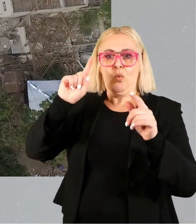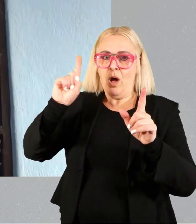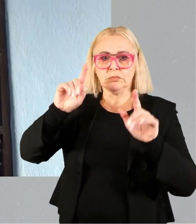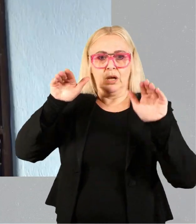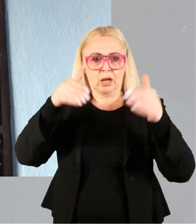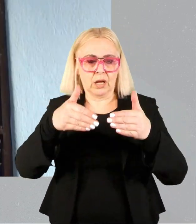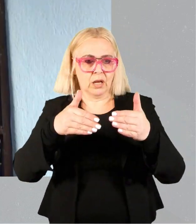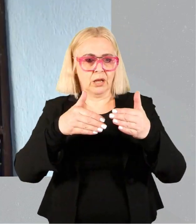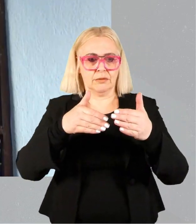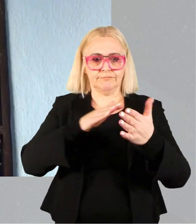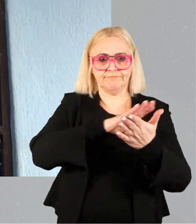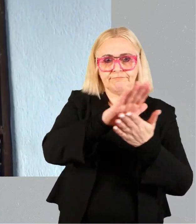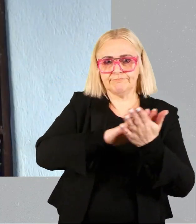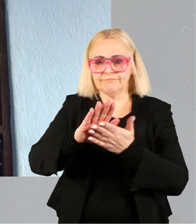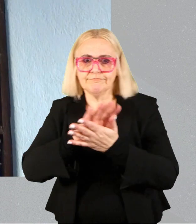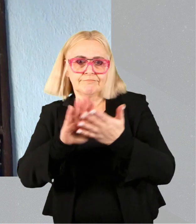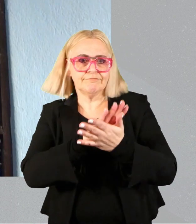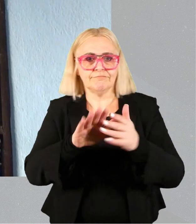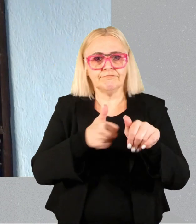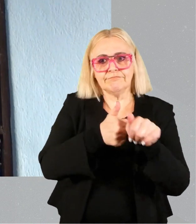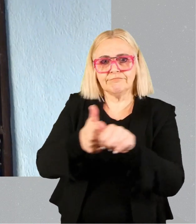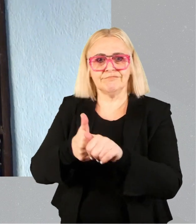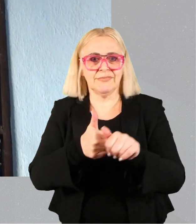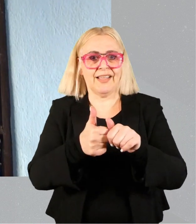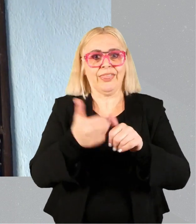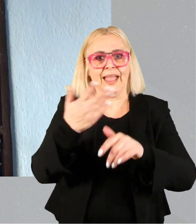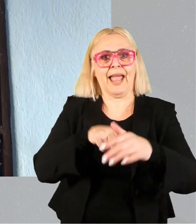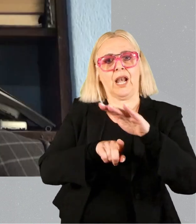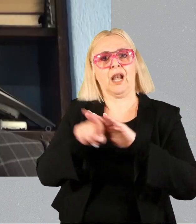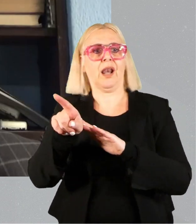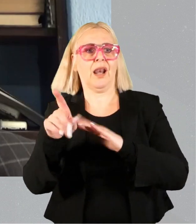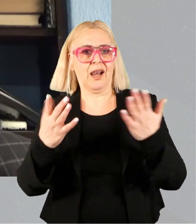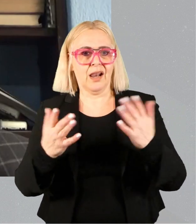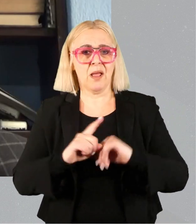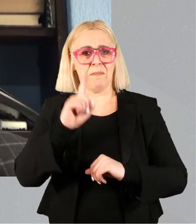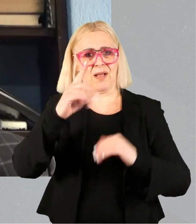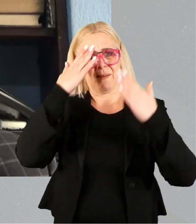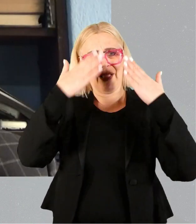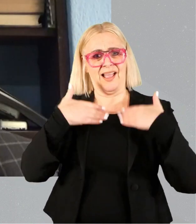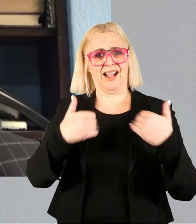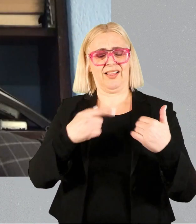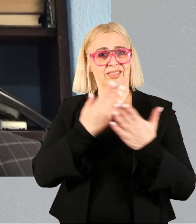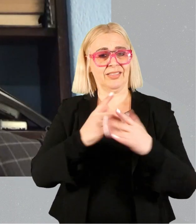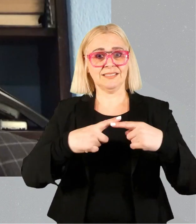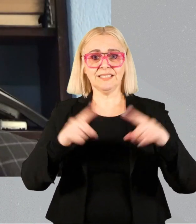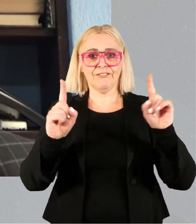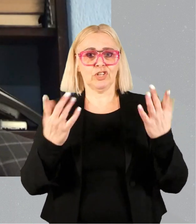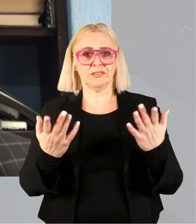All those grants were for disaster response. But when you talk about mental health,